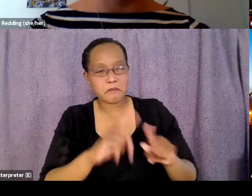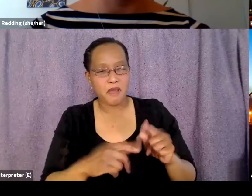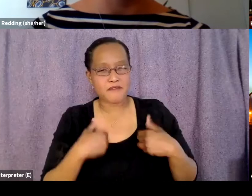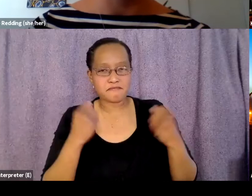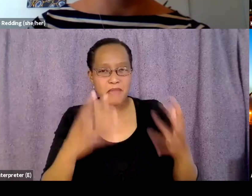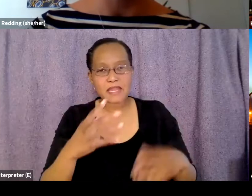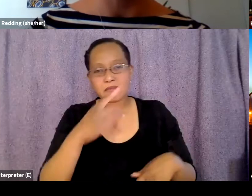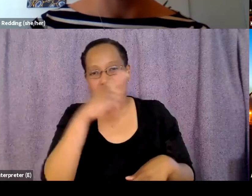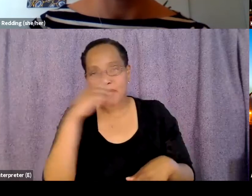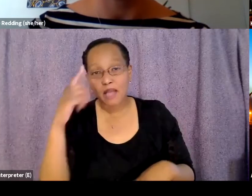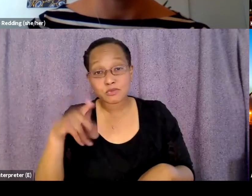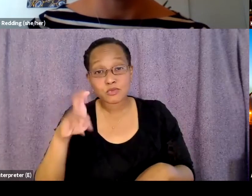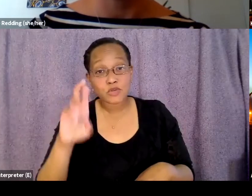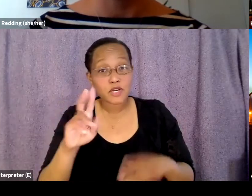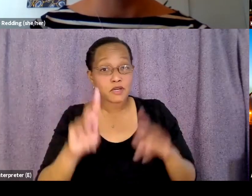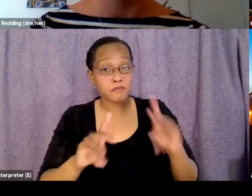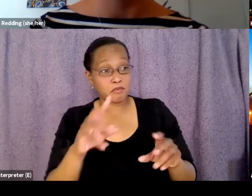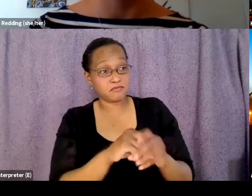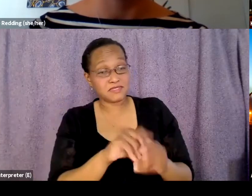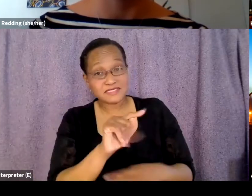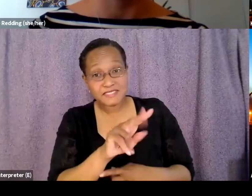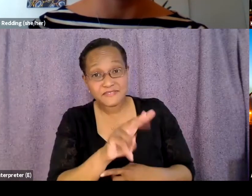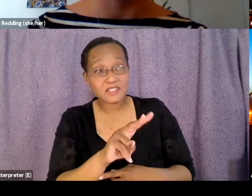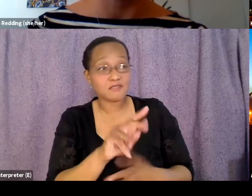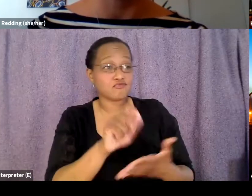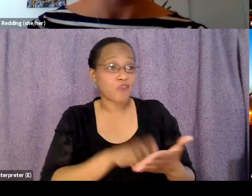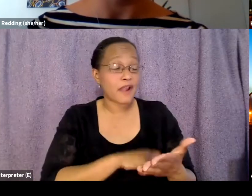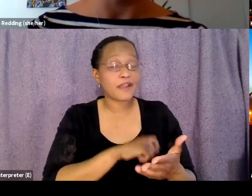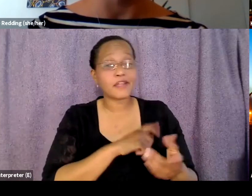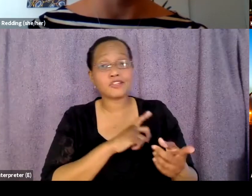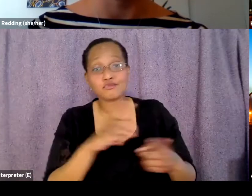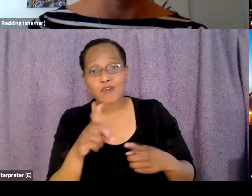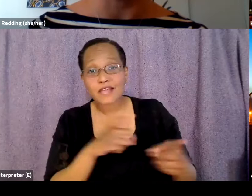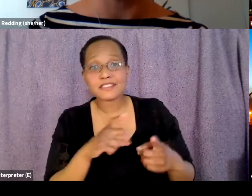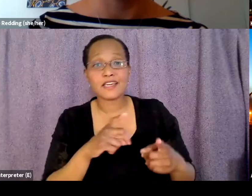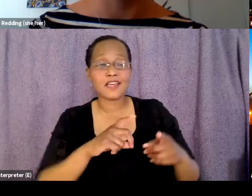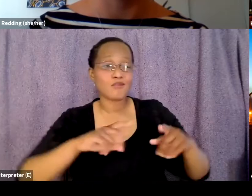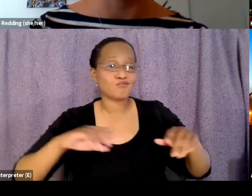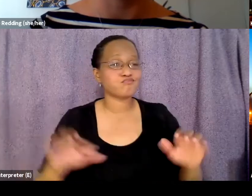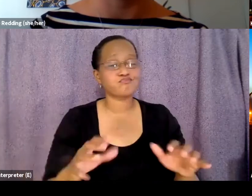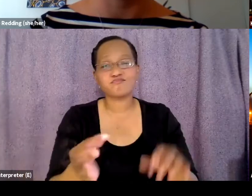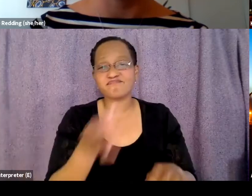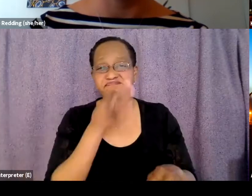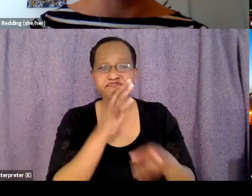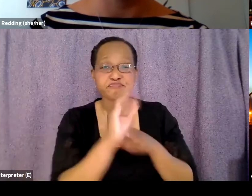right now, writing and directing and being complete and total badass is so I'll tweet